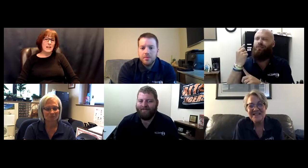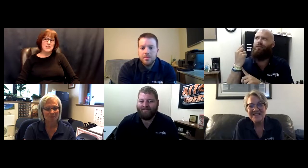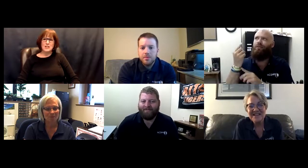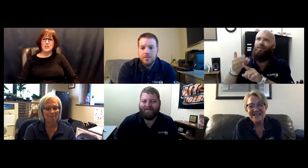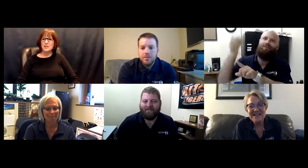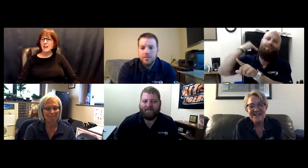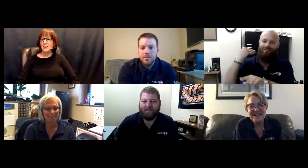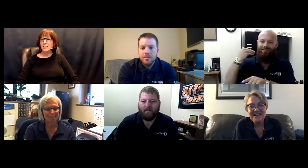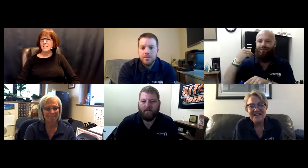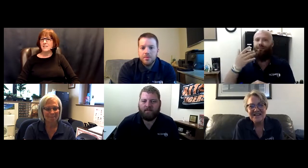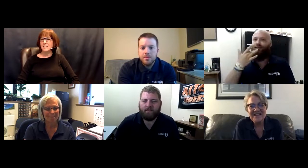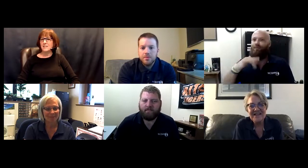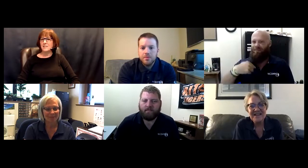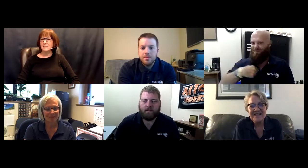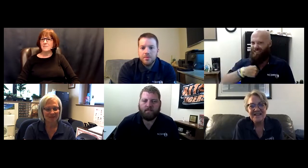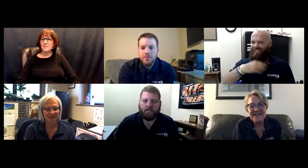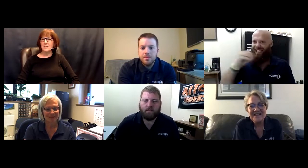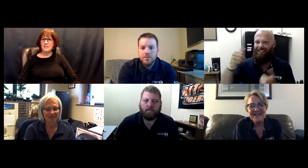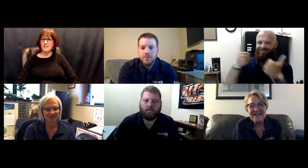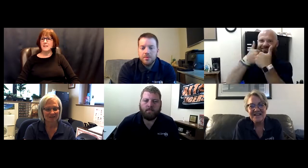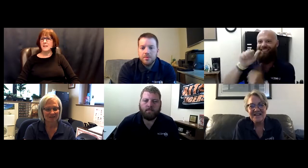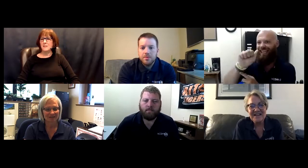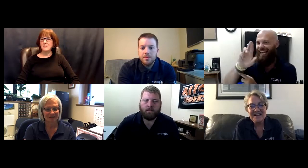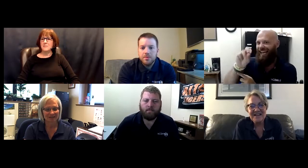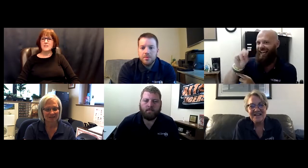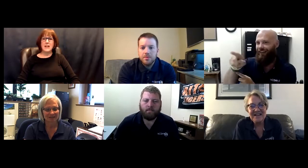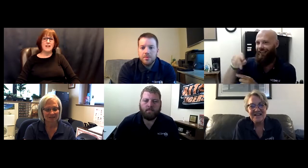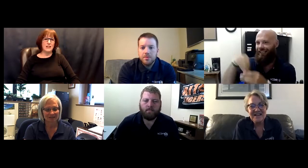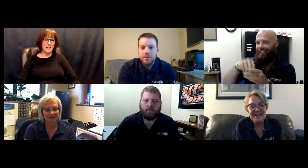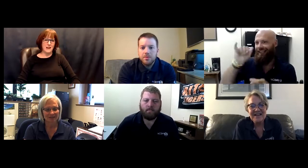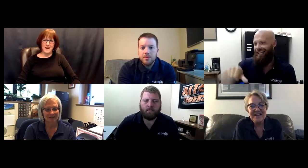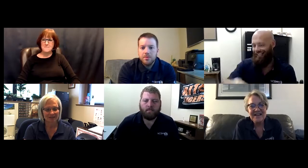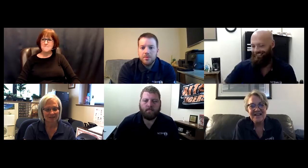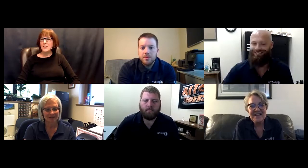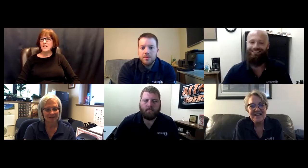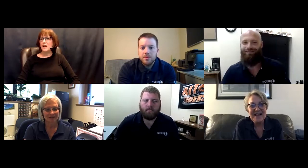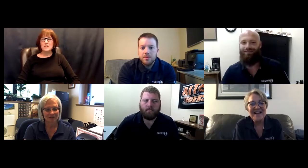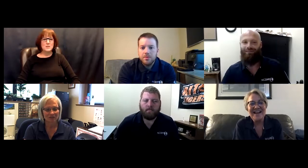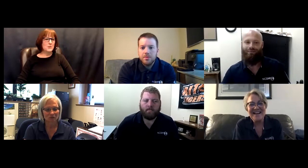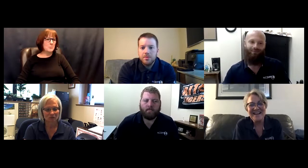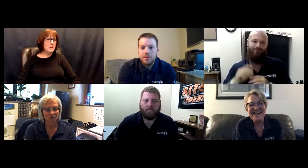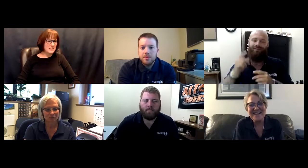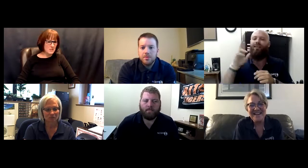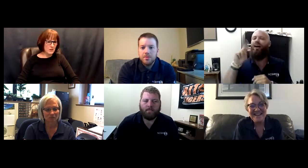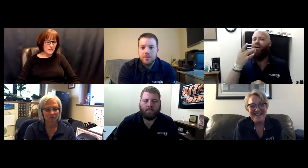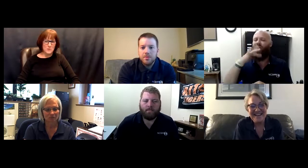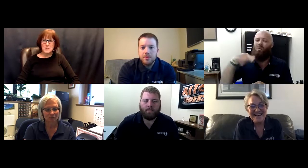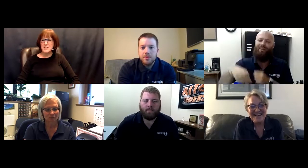year luckily Aaron and I got to compete in one of those